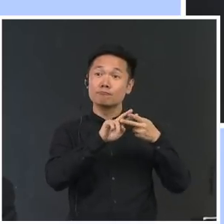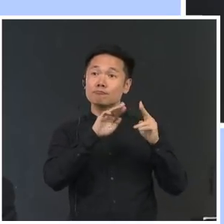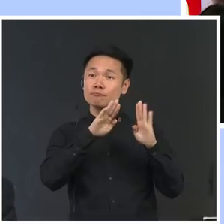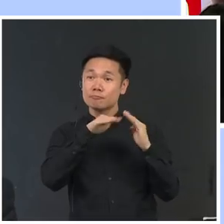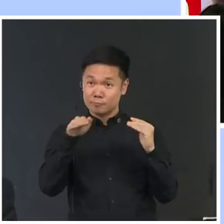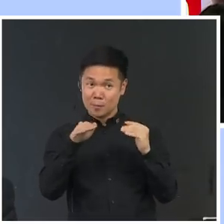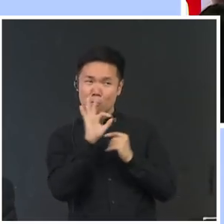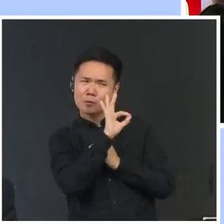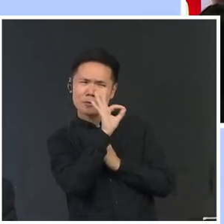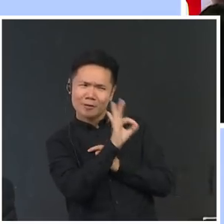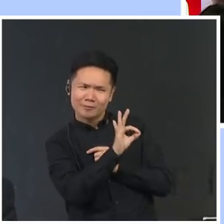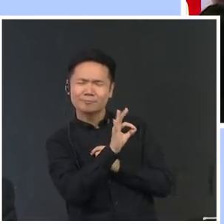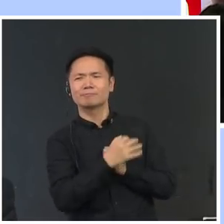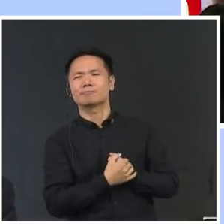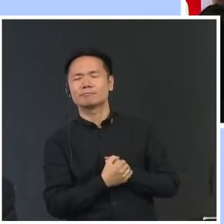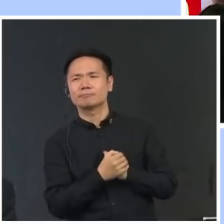Ishino talked about their activities at jfd.